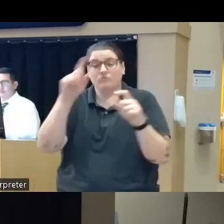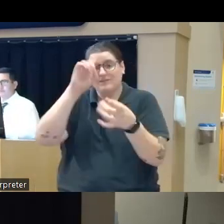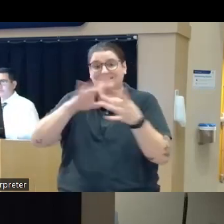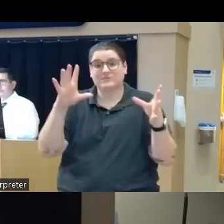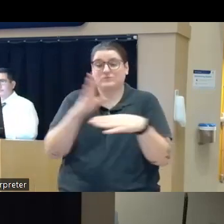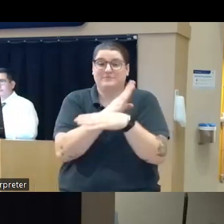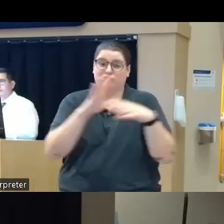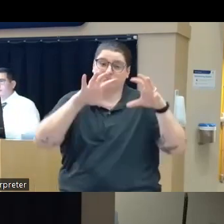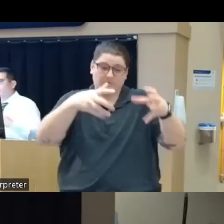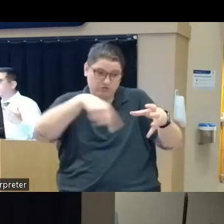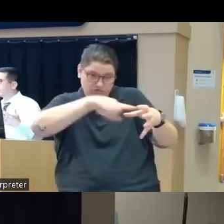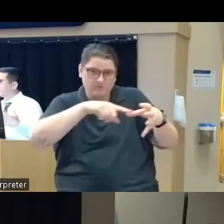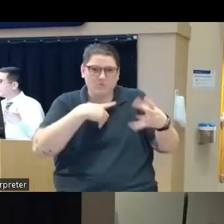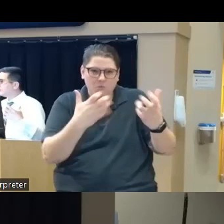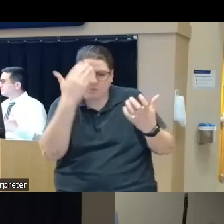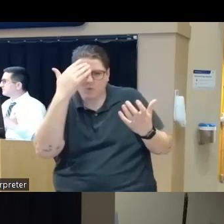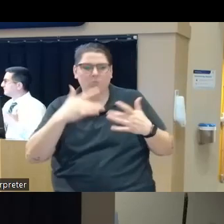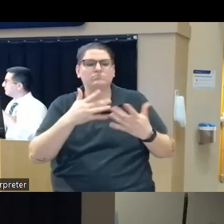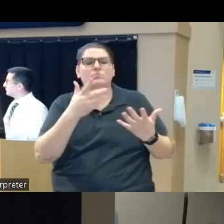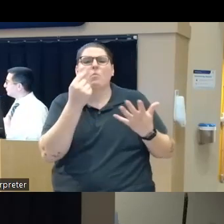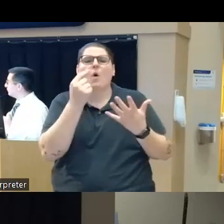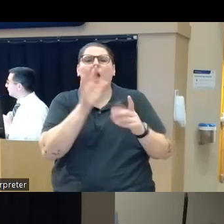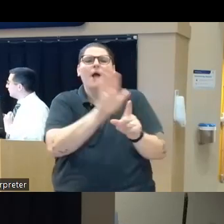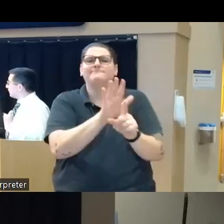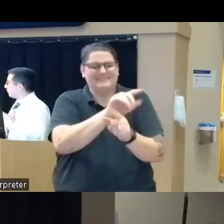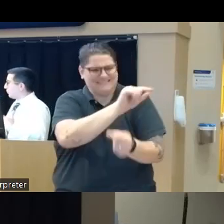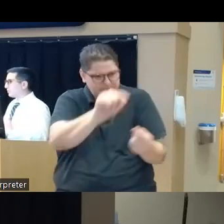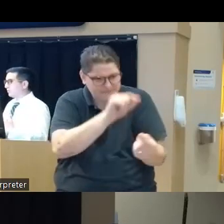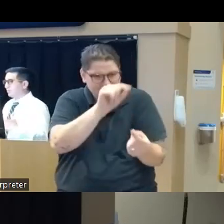population we're interested in looking at well what are the specific visual cortical